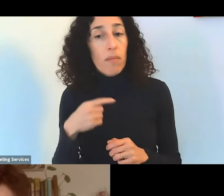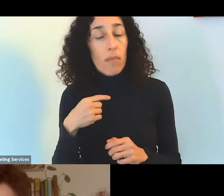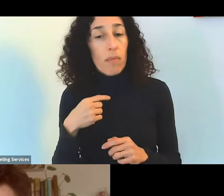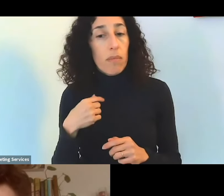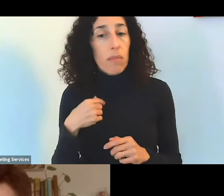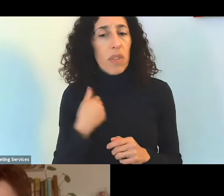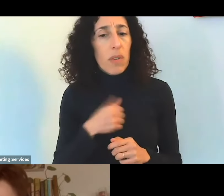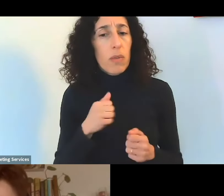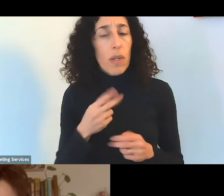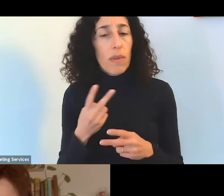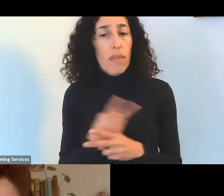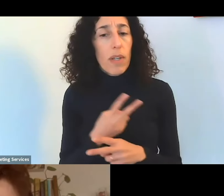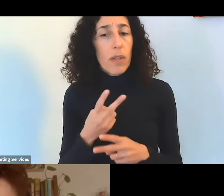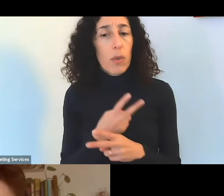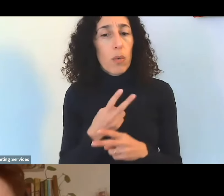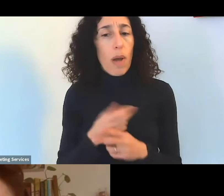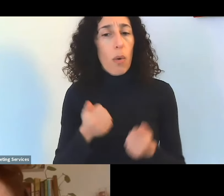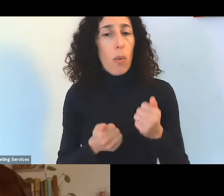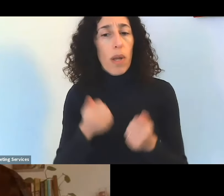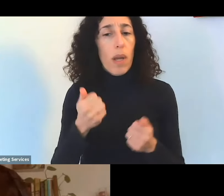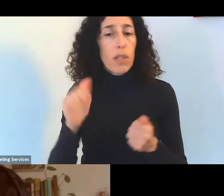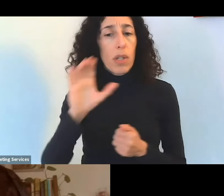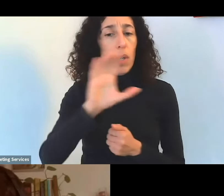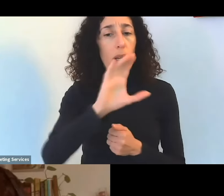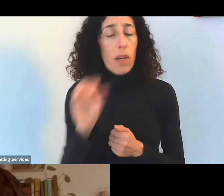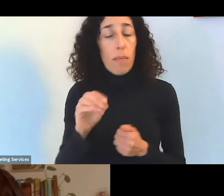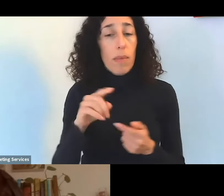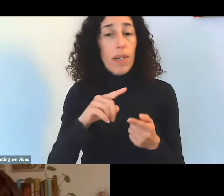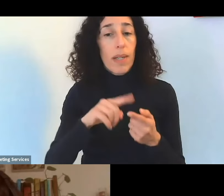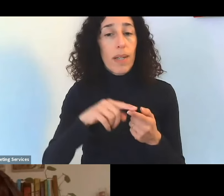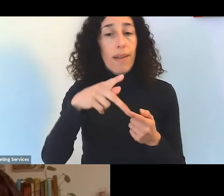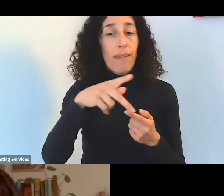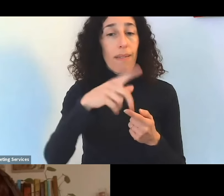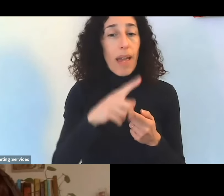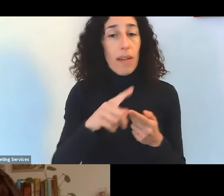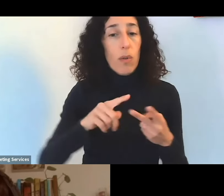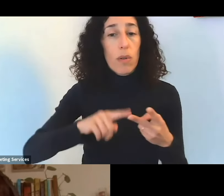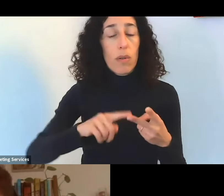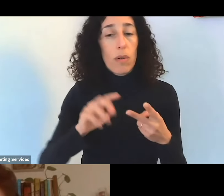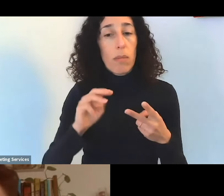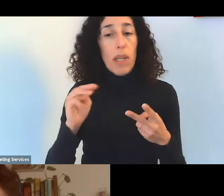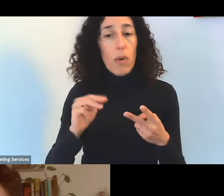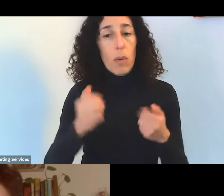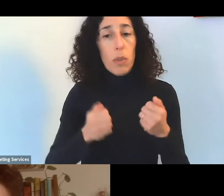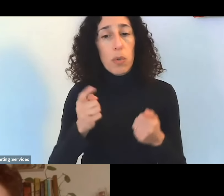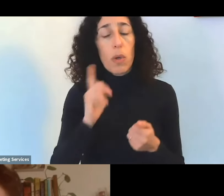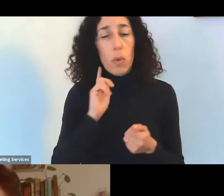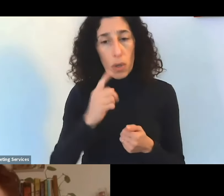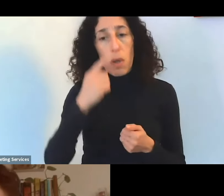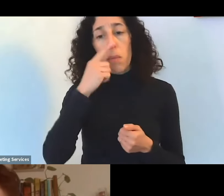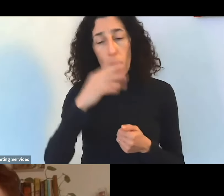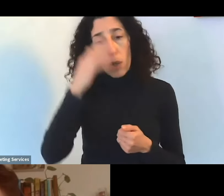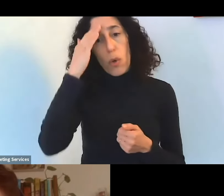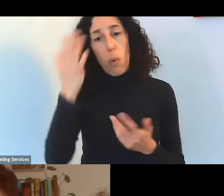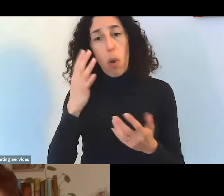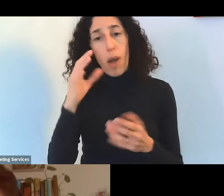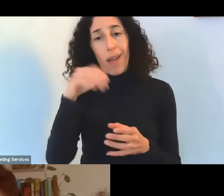I do have a provider and he and I are trying to figure out which one and it would be a big help if we got the ingredients. Thank you.